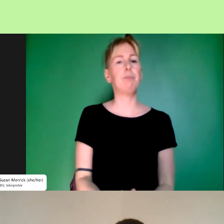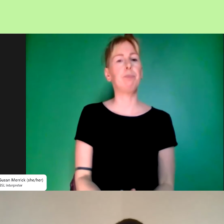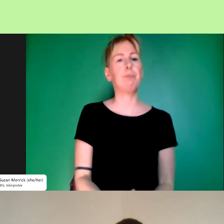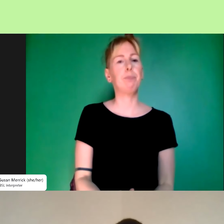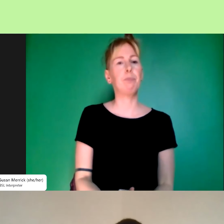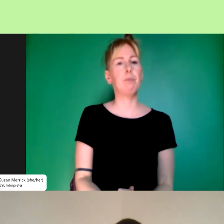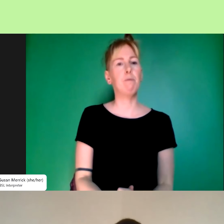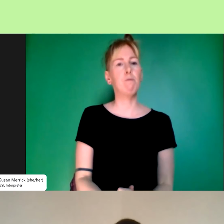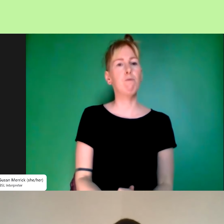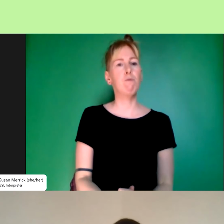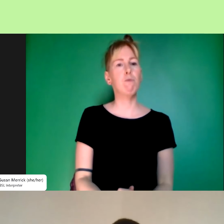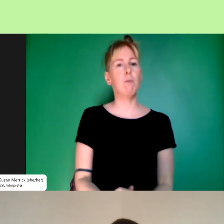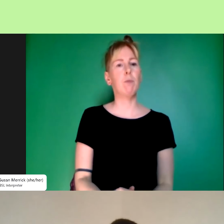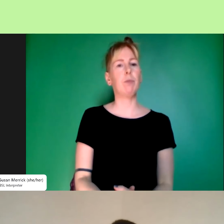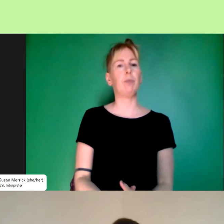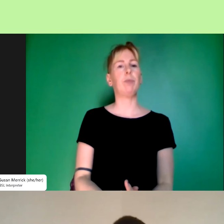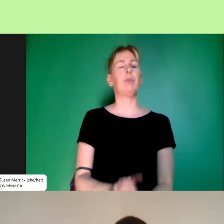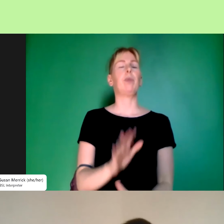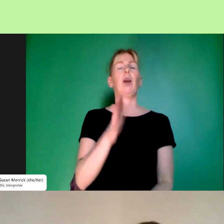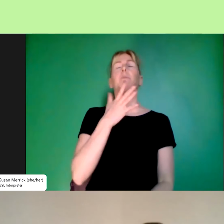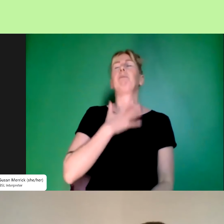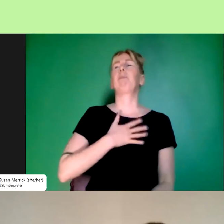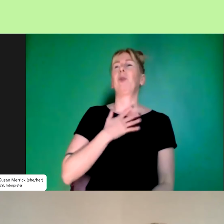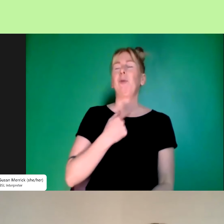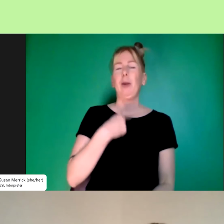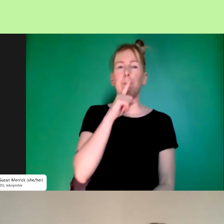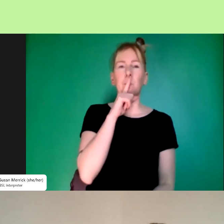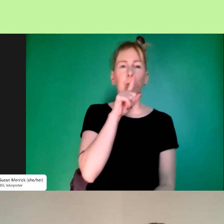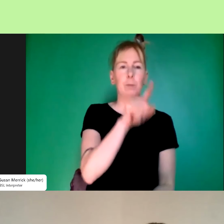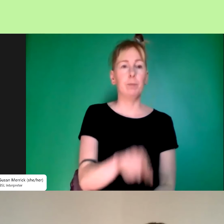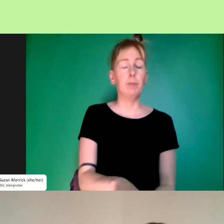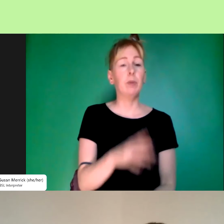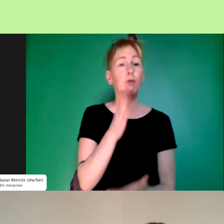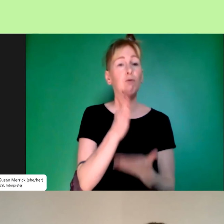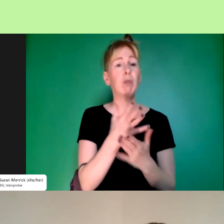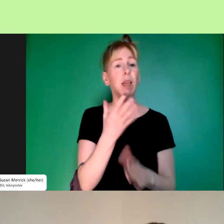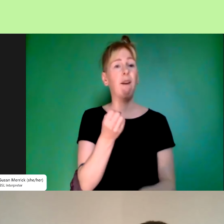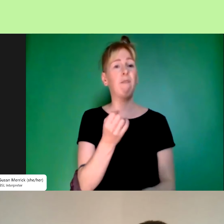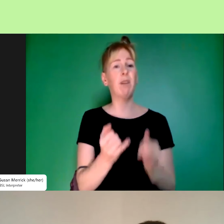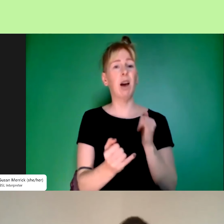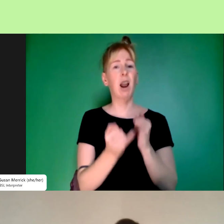Oops, I was muted there. So we're coming in sort of the last nine minutes,